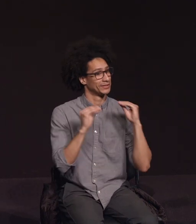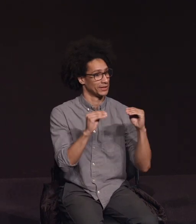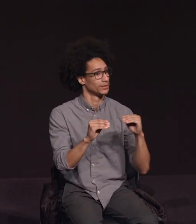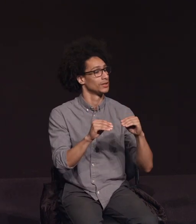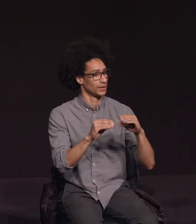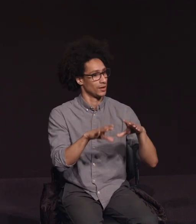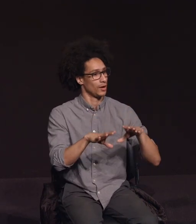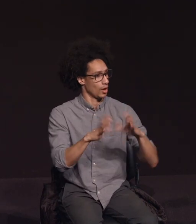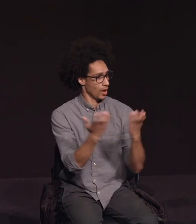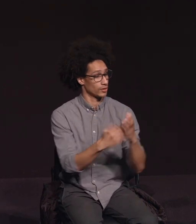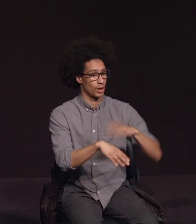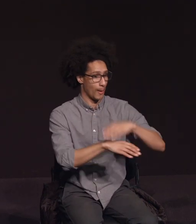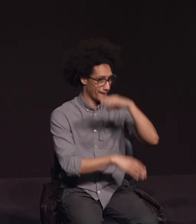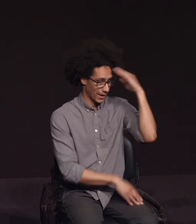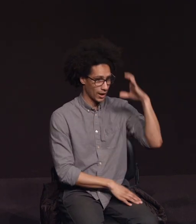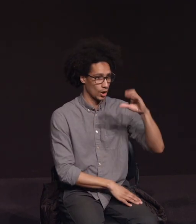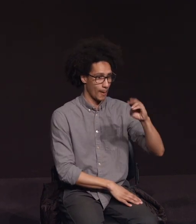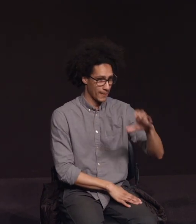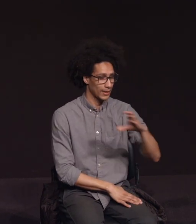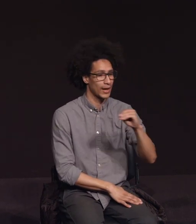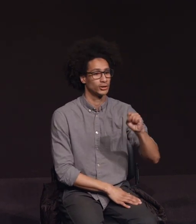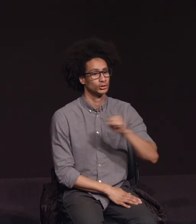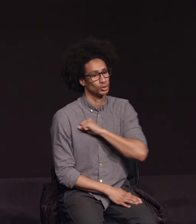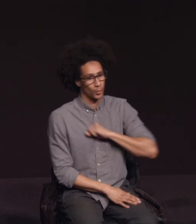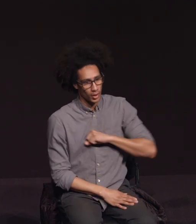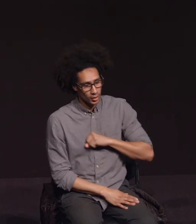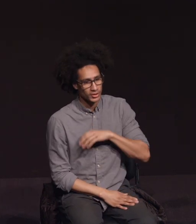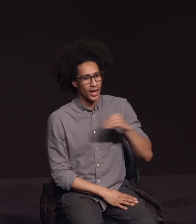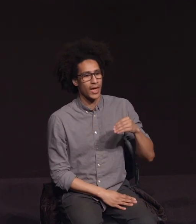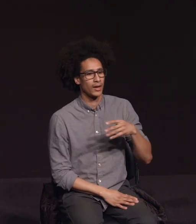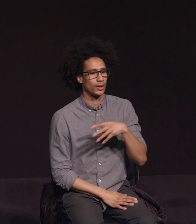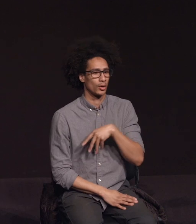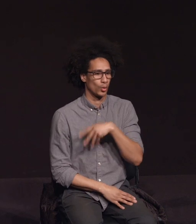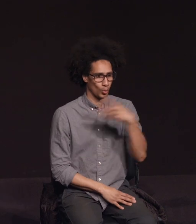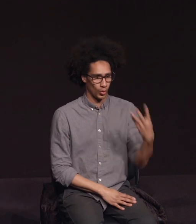comics and superheroes and queer fantasy.